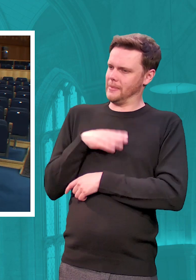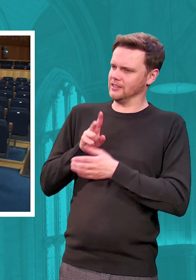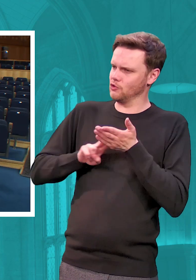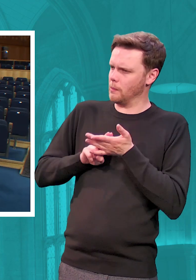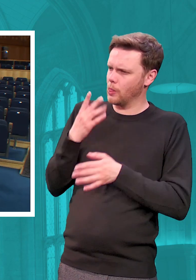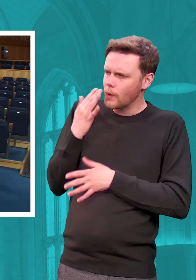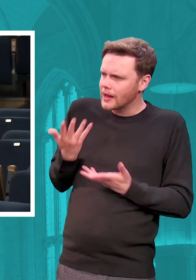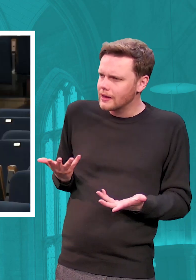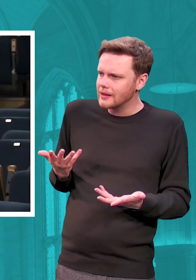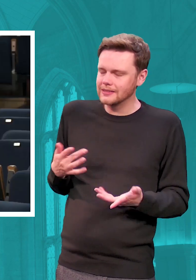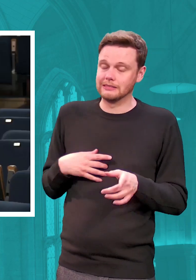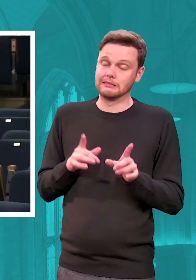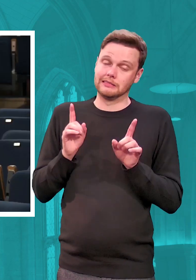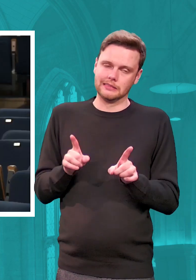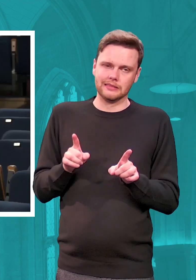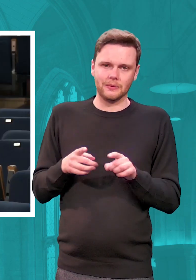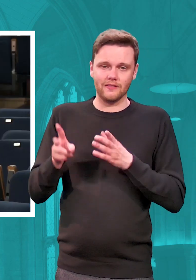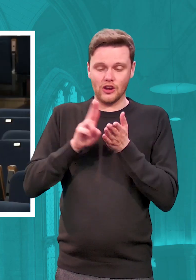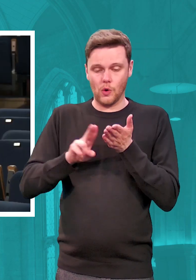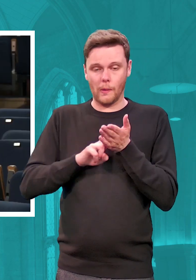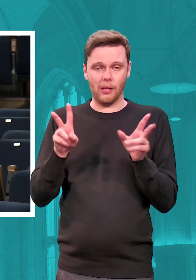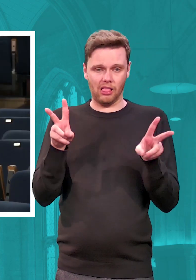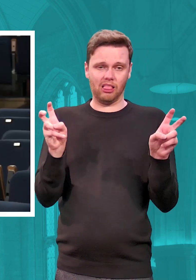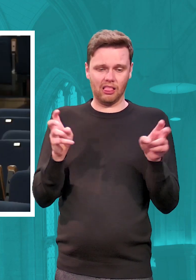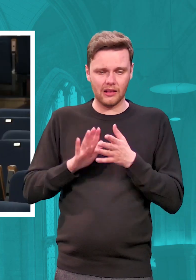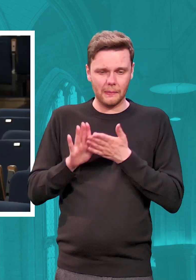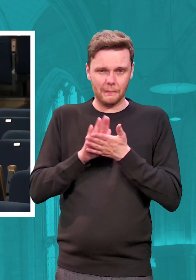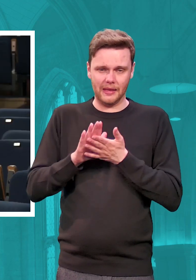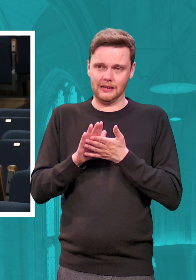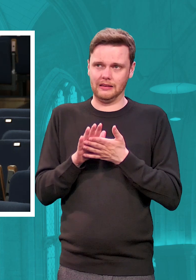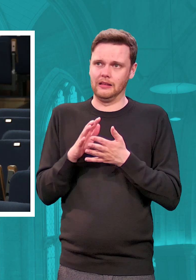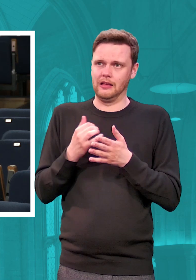Well, Dave, if by normal, you mean the way things were